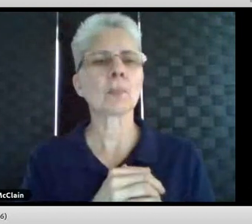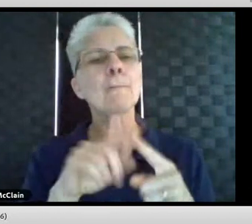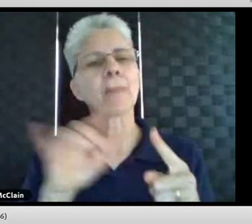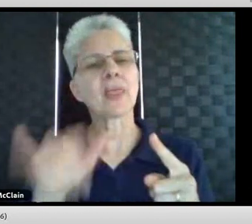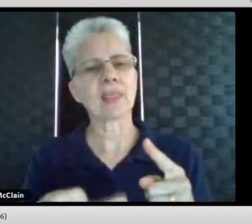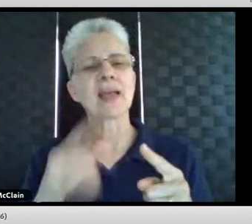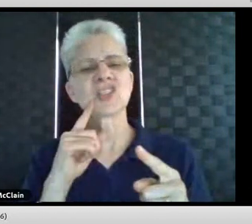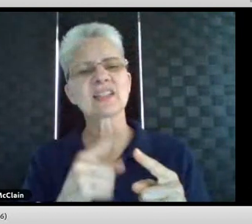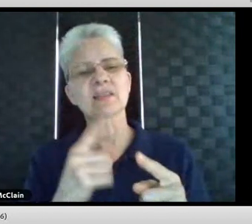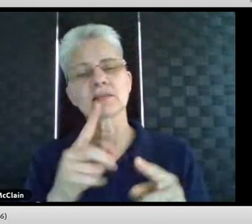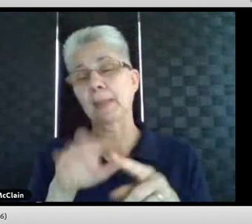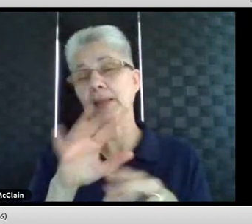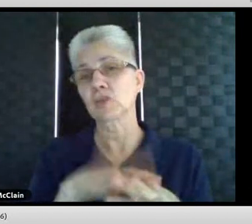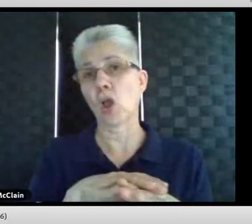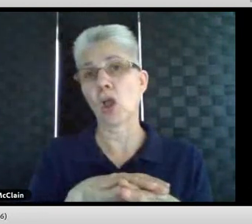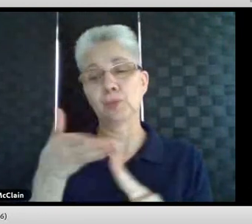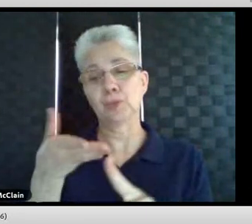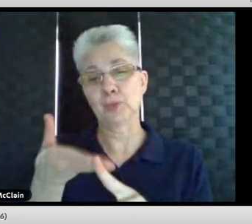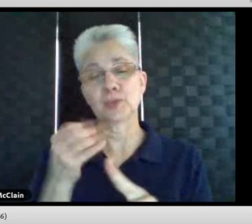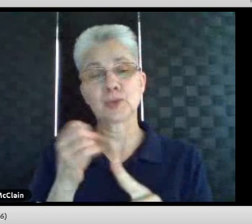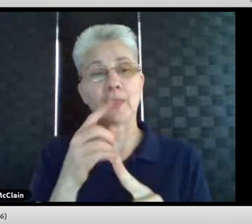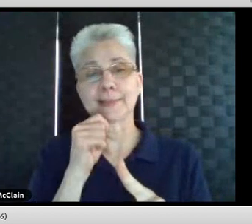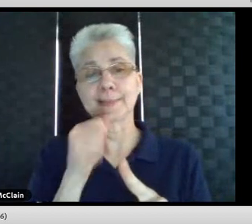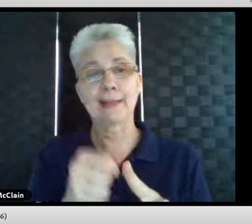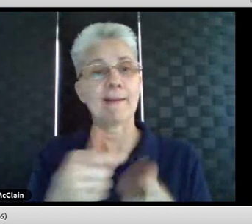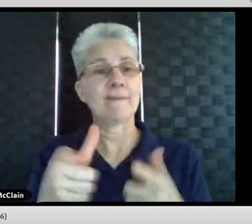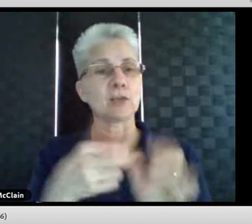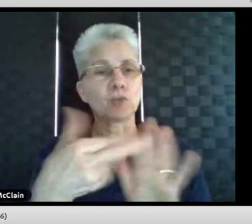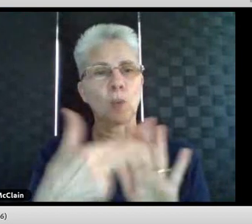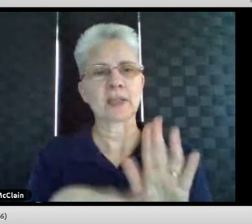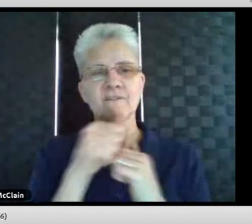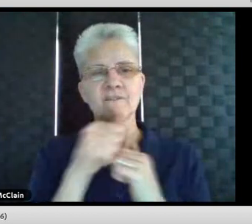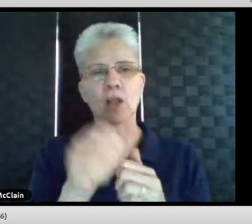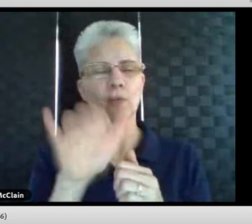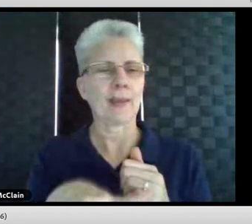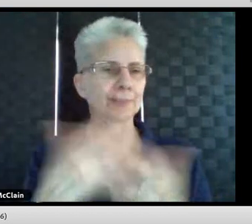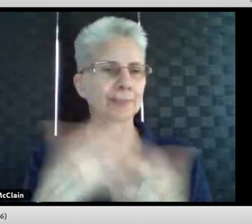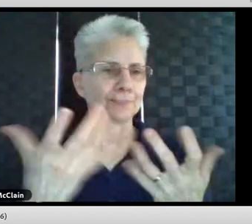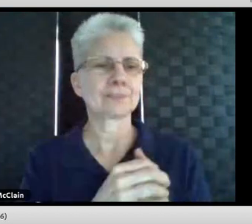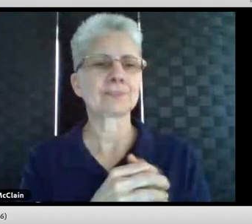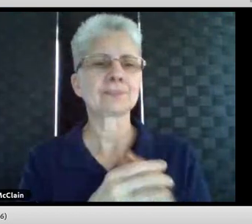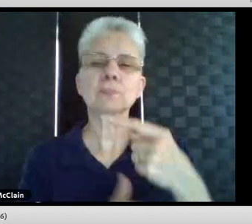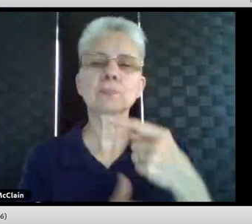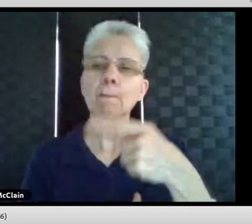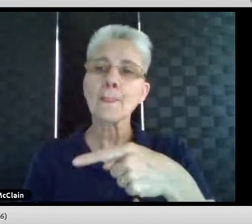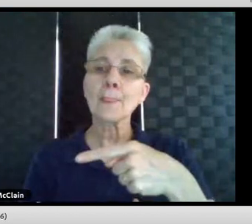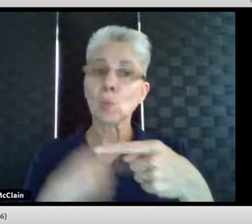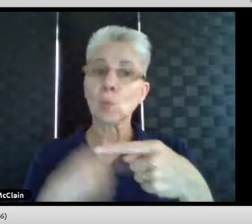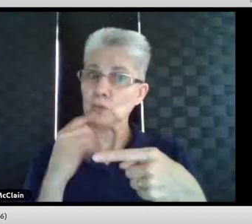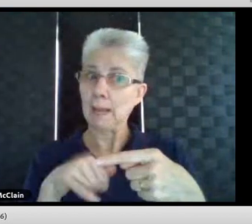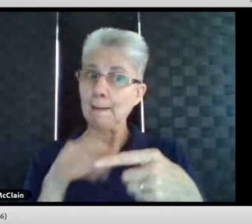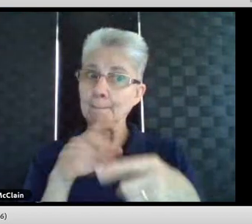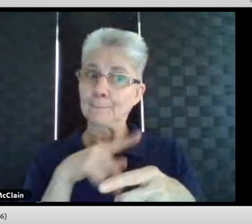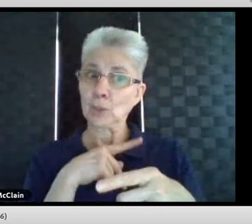It just depends on you, so that's not a fast rule, that you have to use your name. So would you say a personal greeting was sent